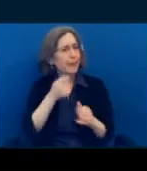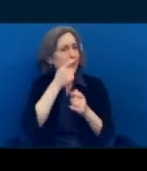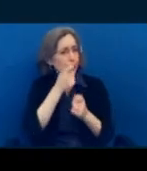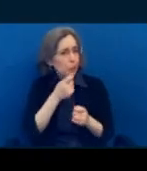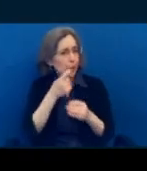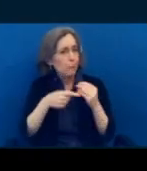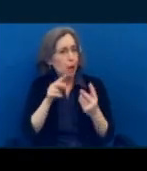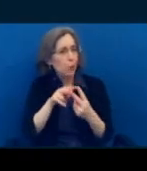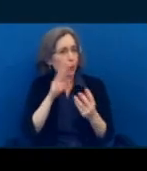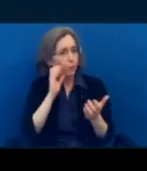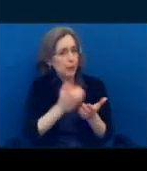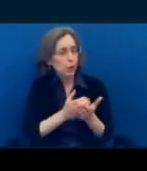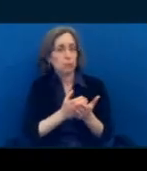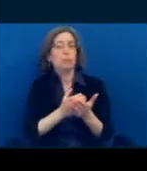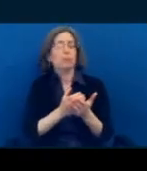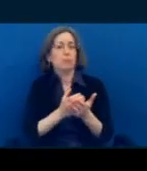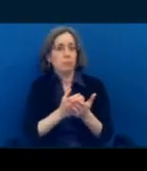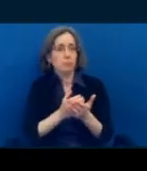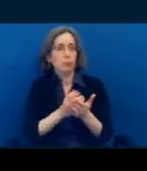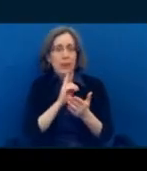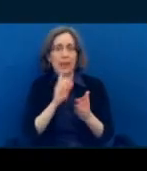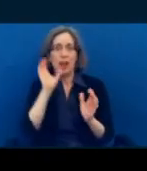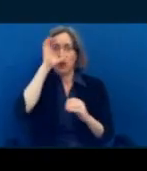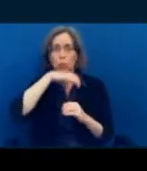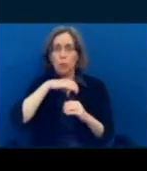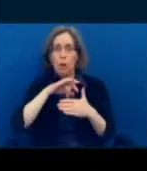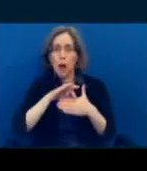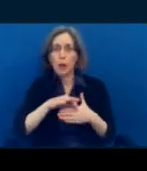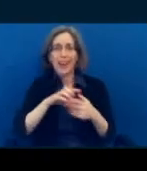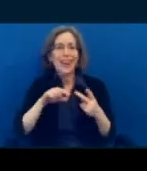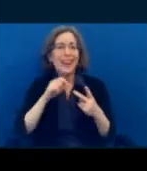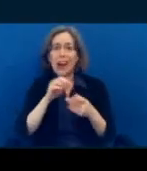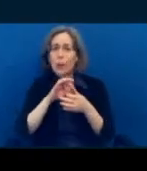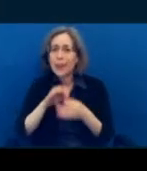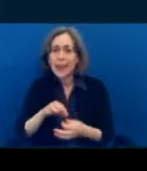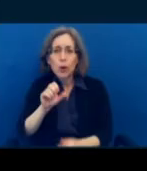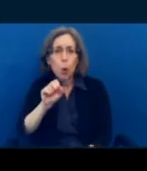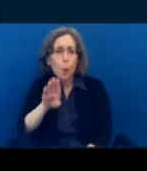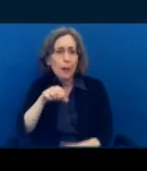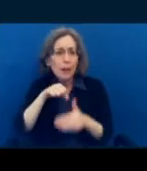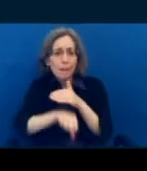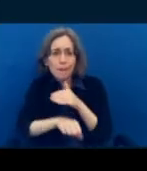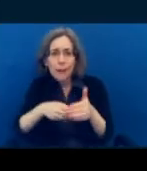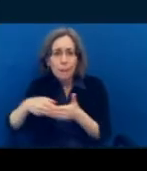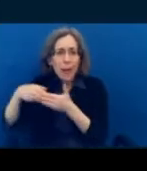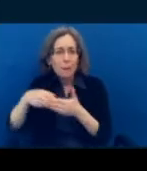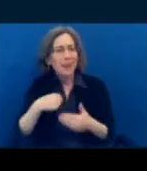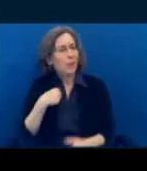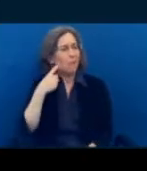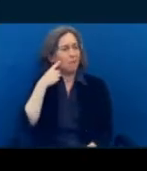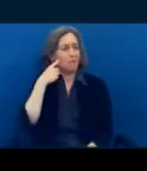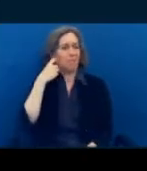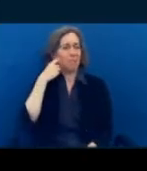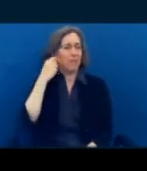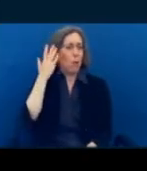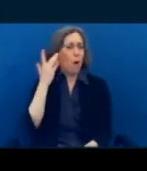THEY'RE UNUSUAL IN THEIR CONTENT AND THEY'RE NOT OBSTETRICAL. SO WHY WOULD THEY BE CONTAINED IN THIS VOLUME?